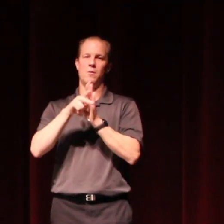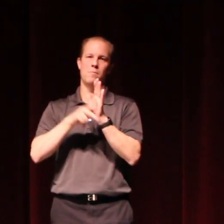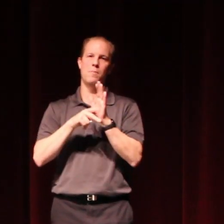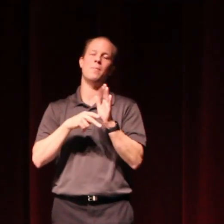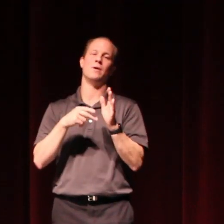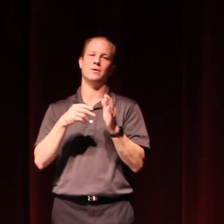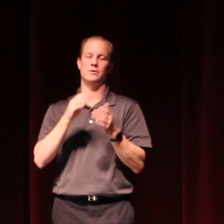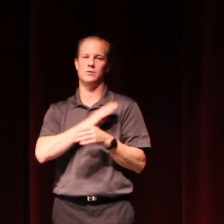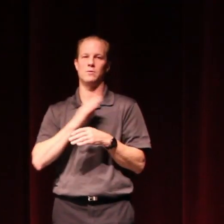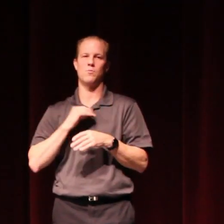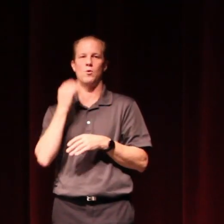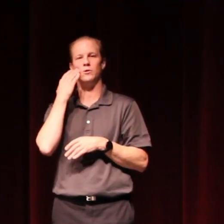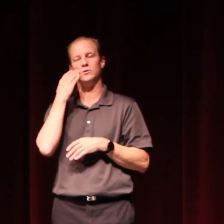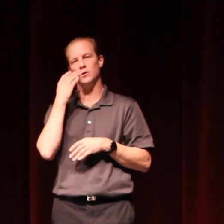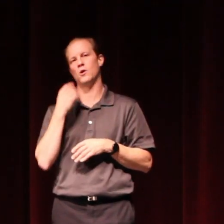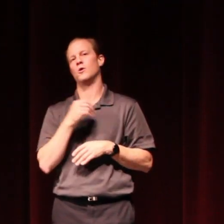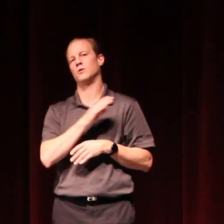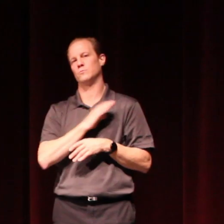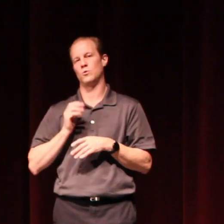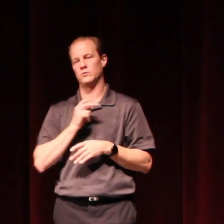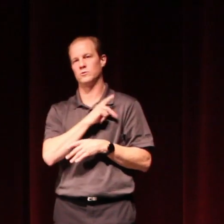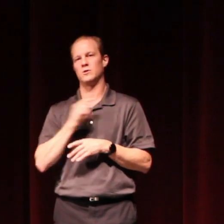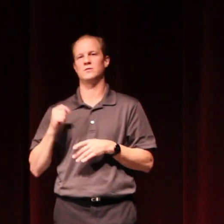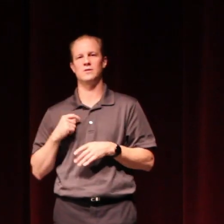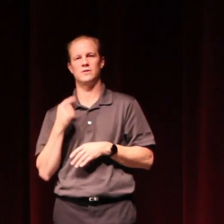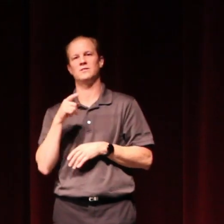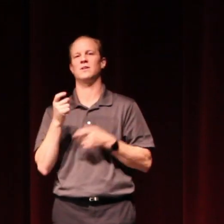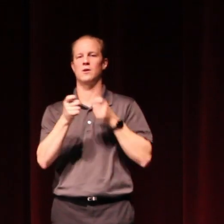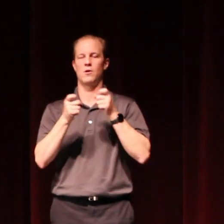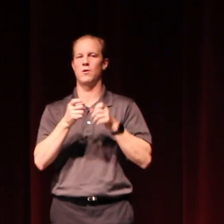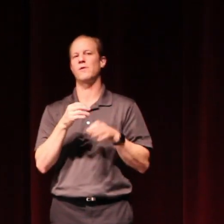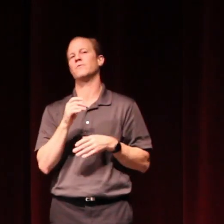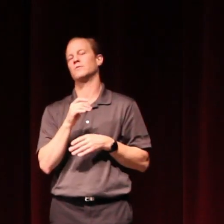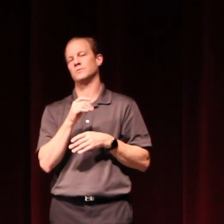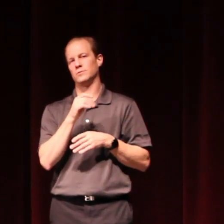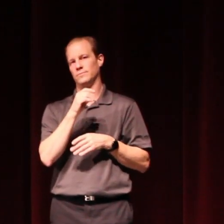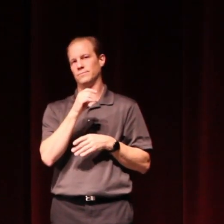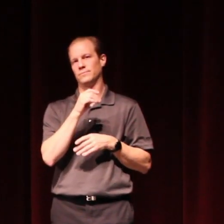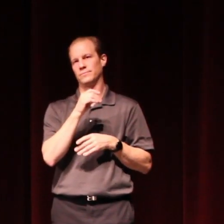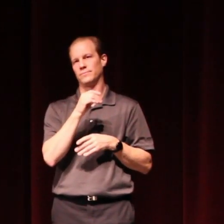that are responsible for governing their college. These boards are key decision making bodies that